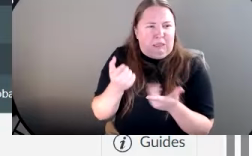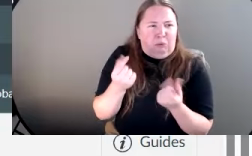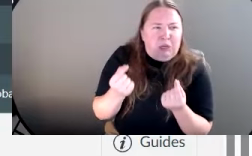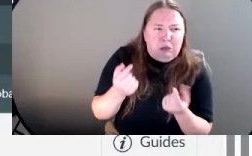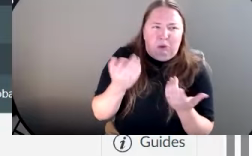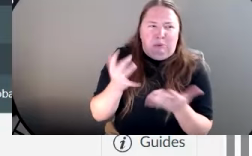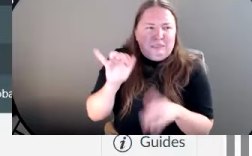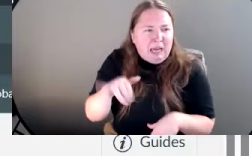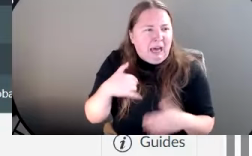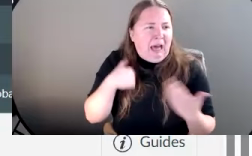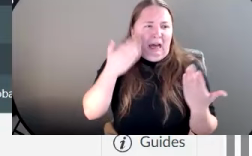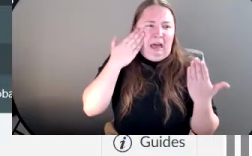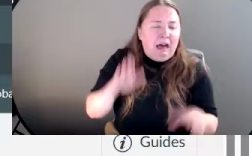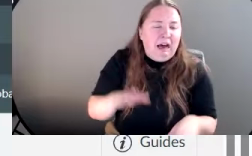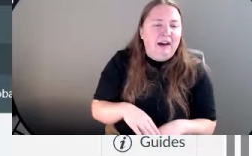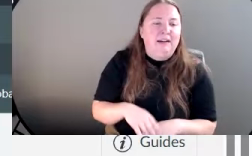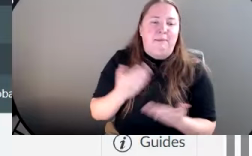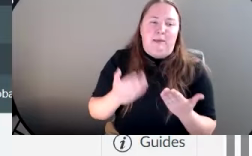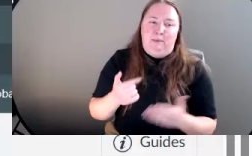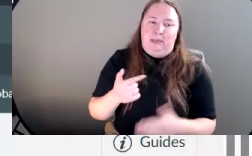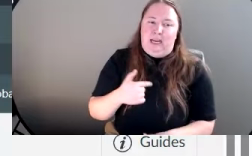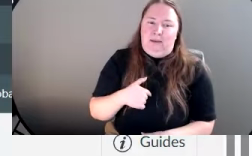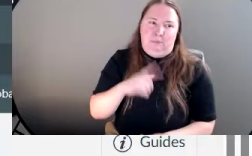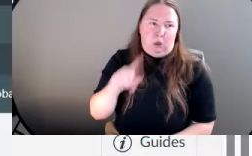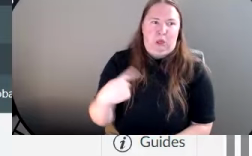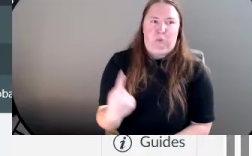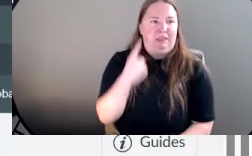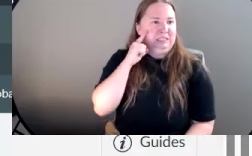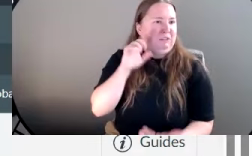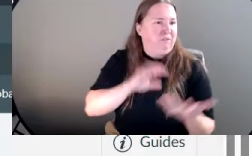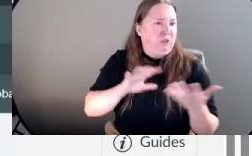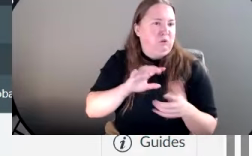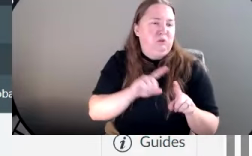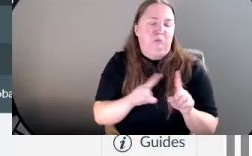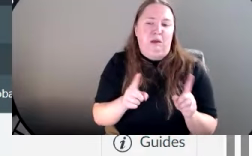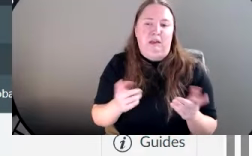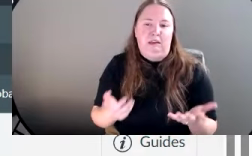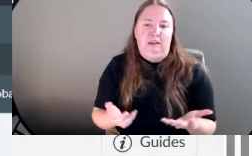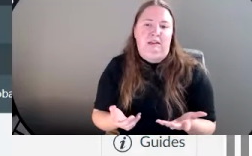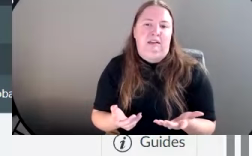And, maybe I'm just maybe I'm the only one that but is going a little bit fast.